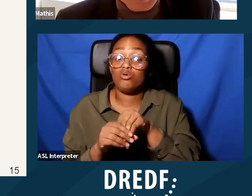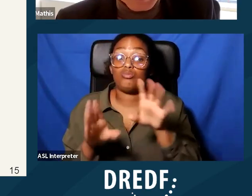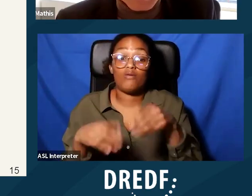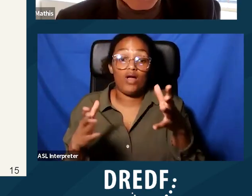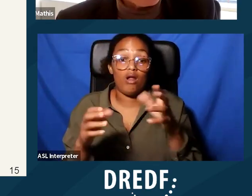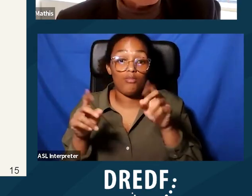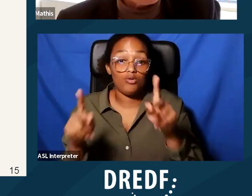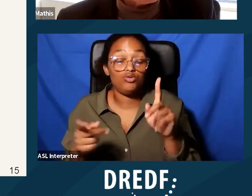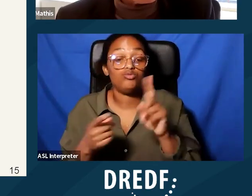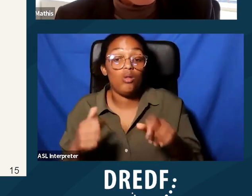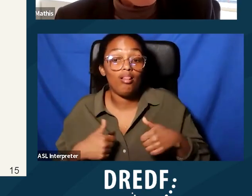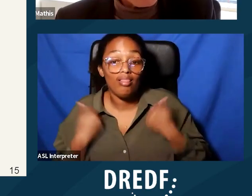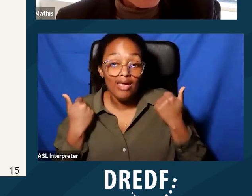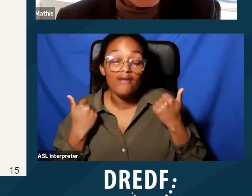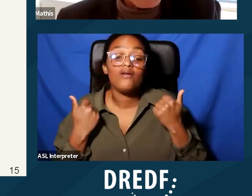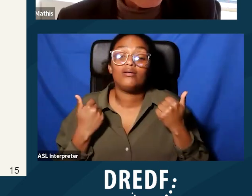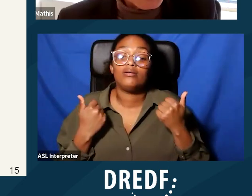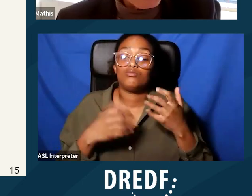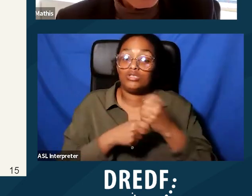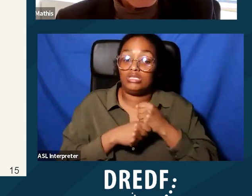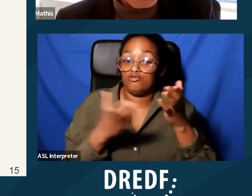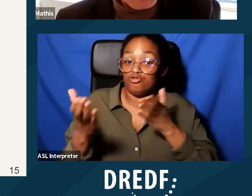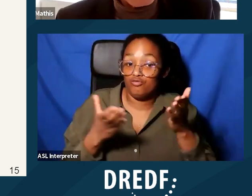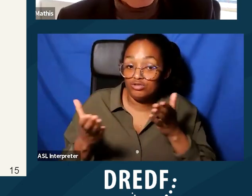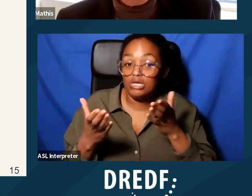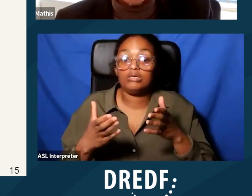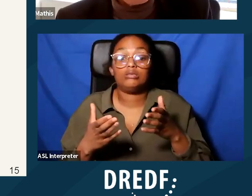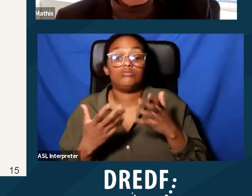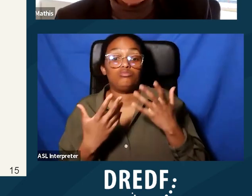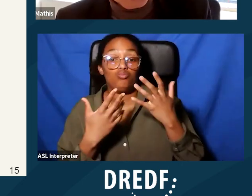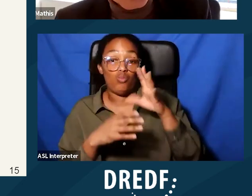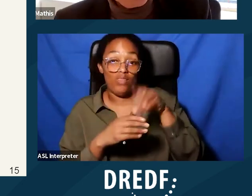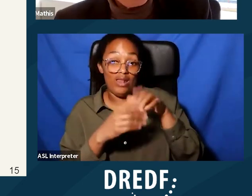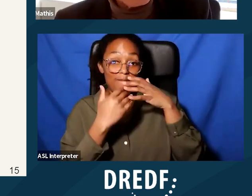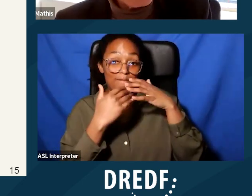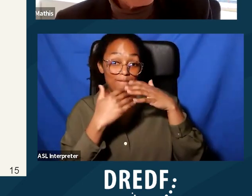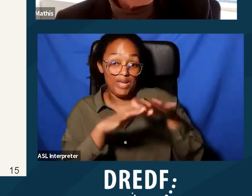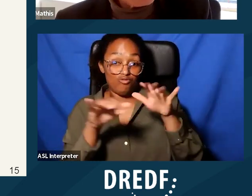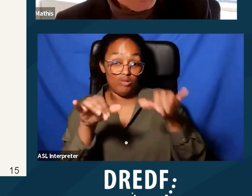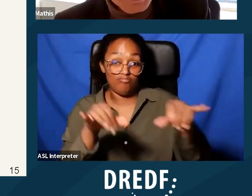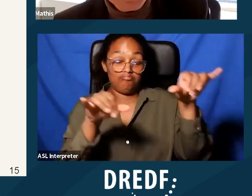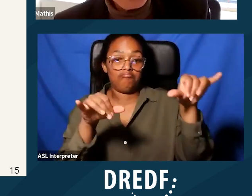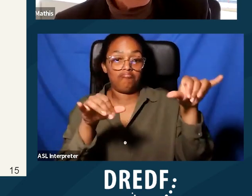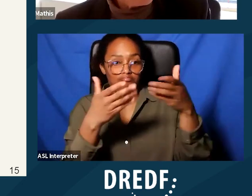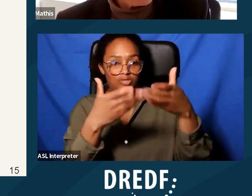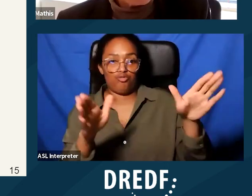includes providing an opportunity to live, work, and receive services in mainstream society,